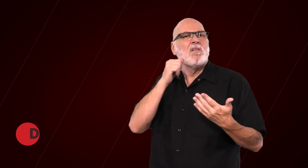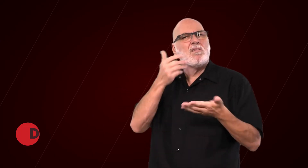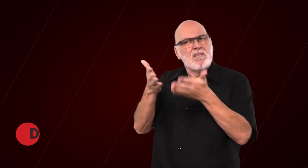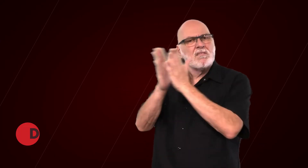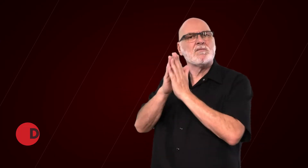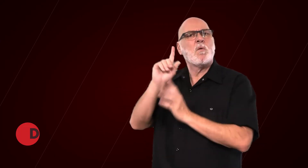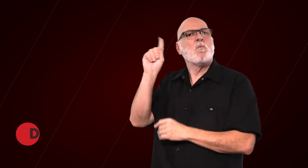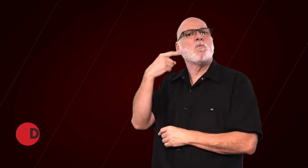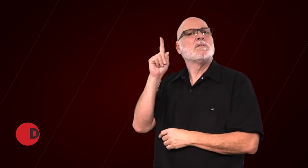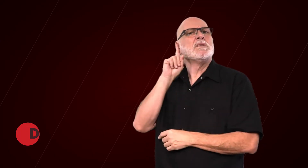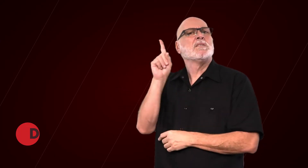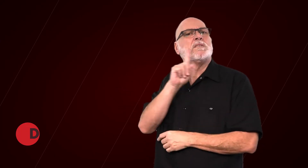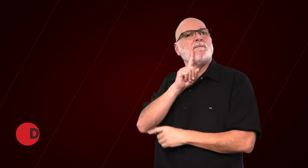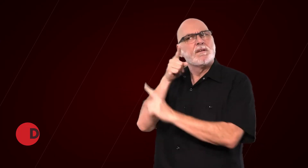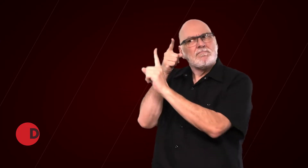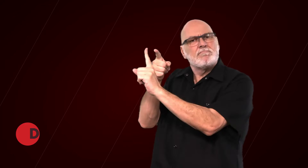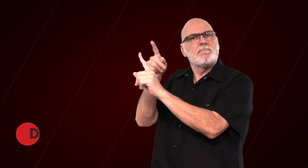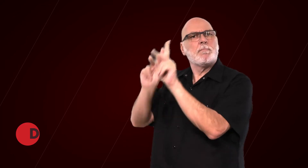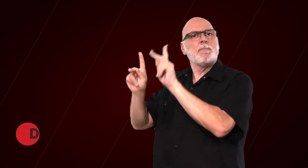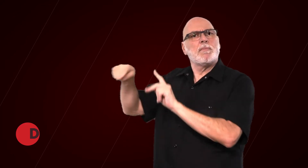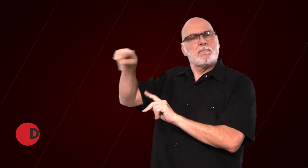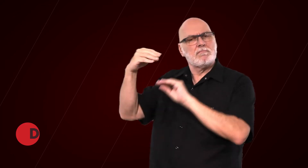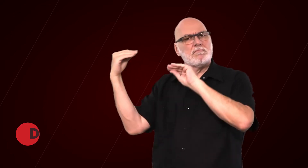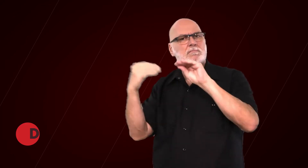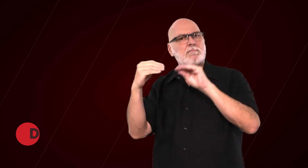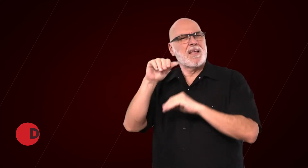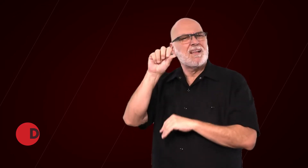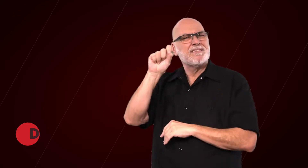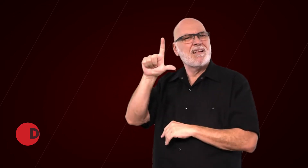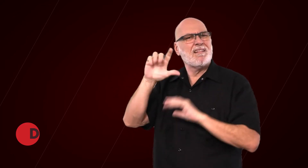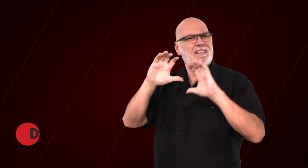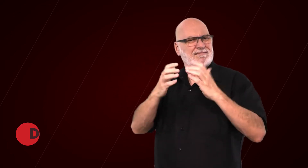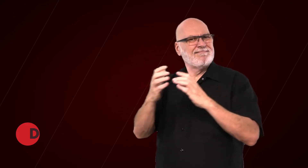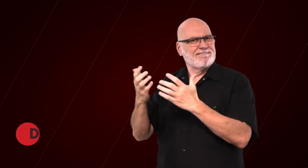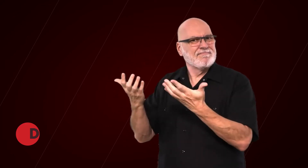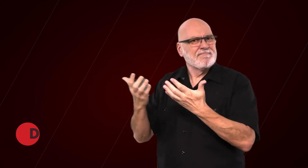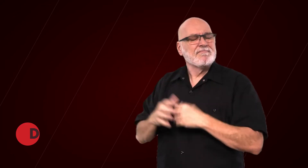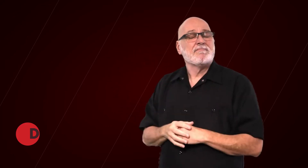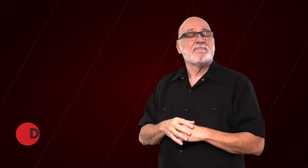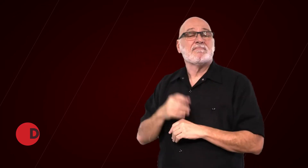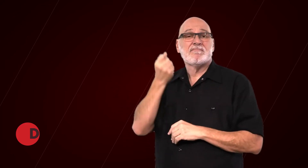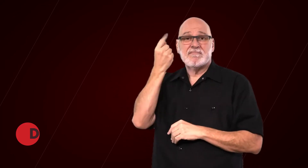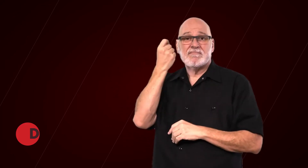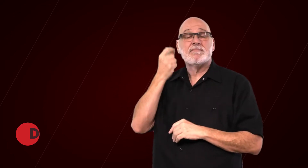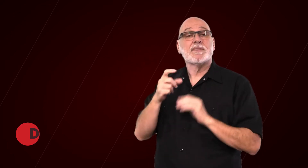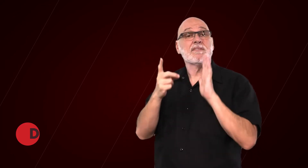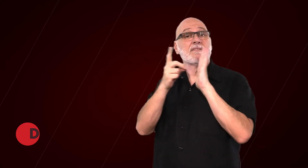[Anselmo]: Why not require only Deaf people teach the ASL classes?